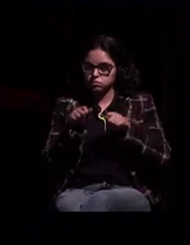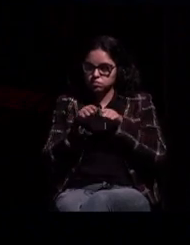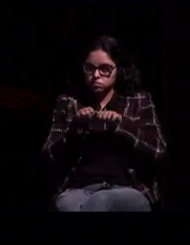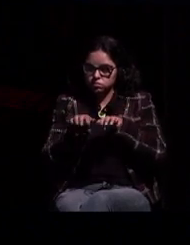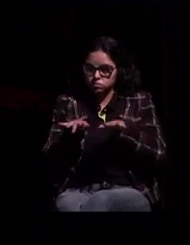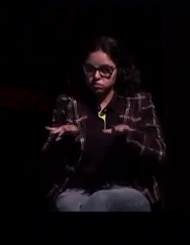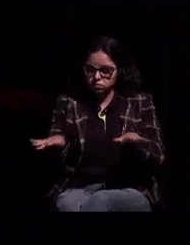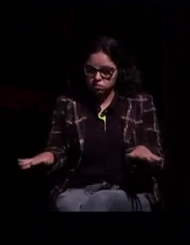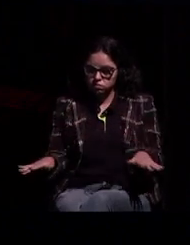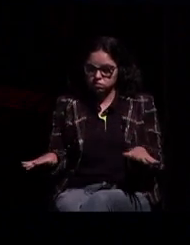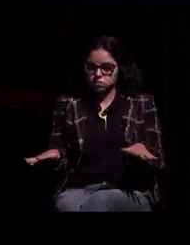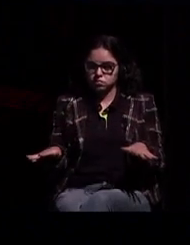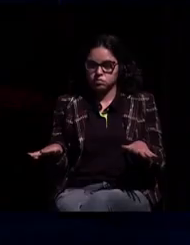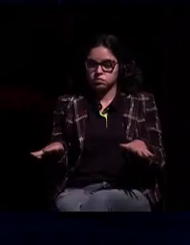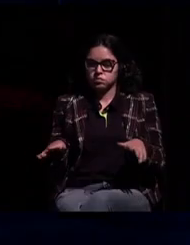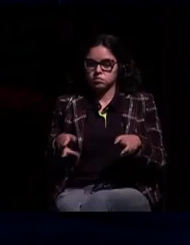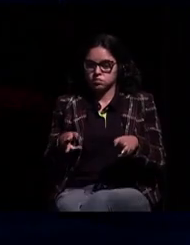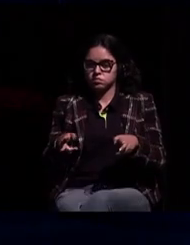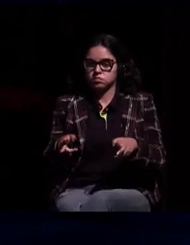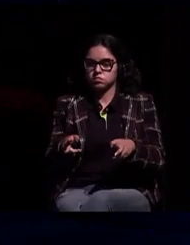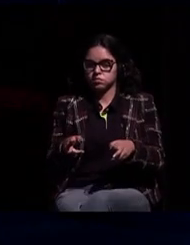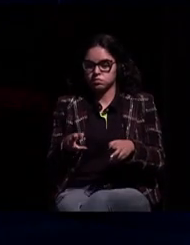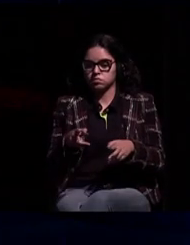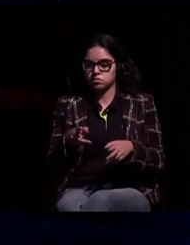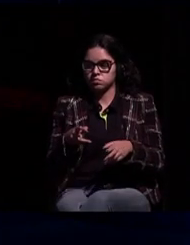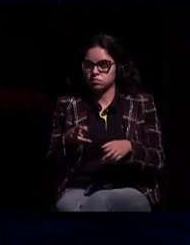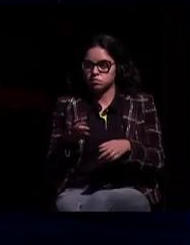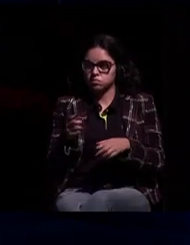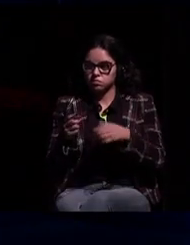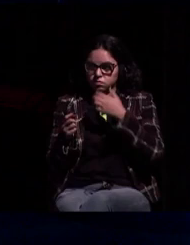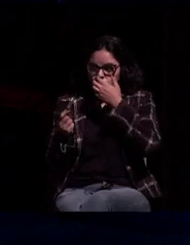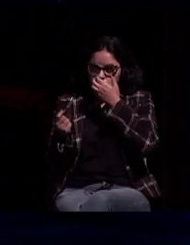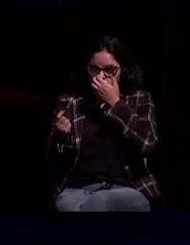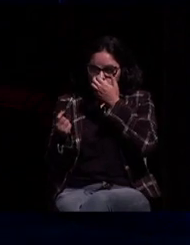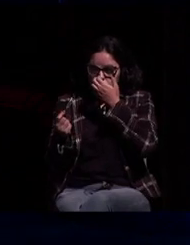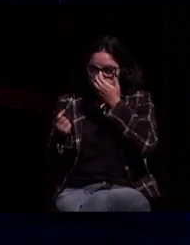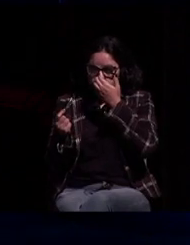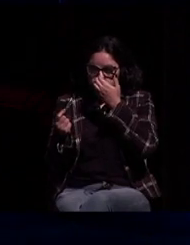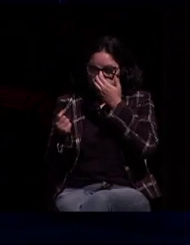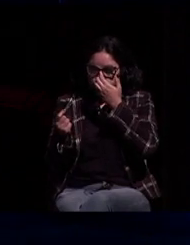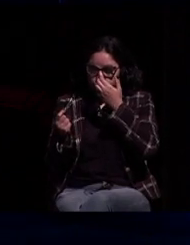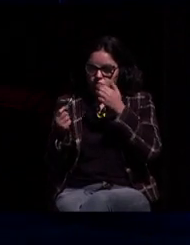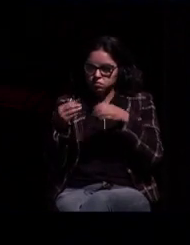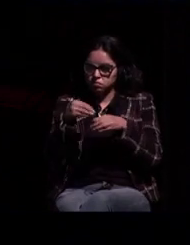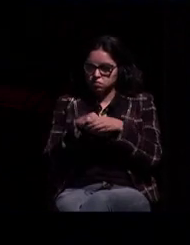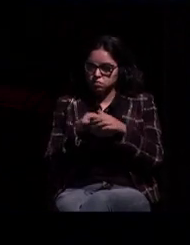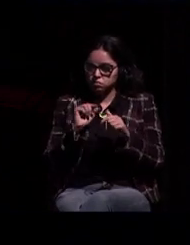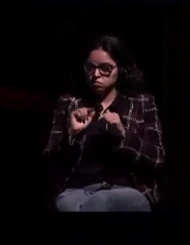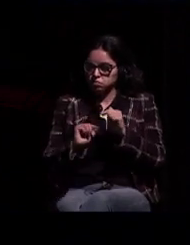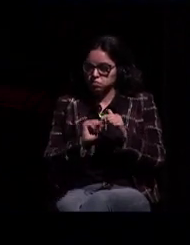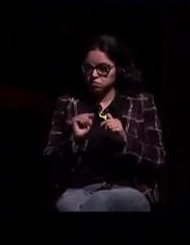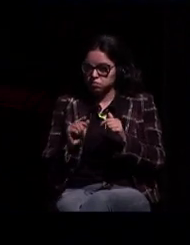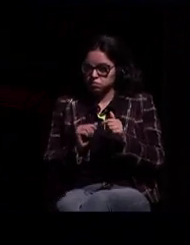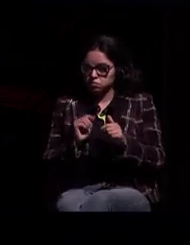precariousness of labor. Two: through what mechanisms do they do that?